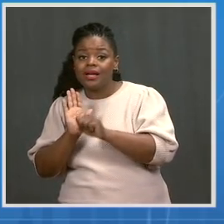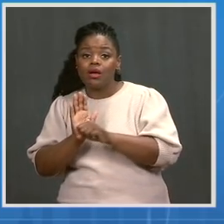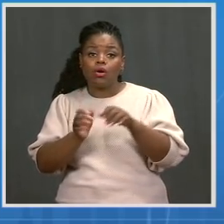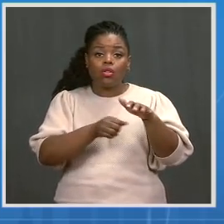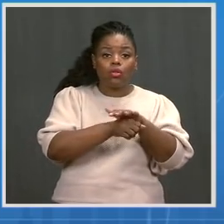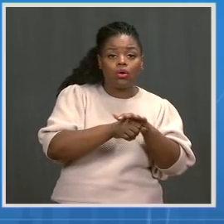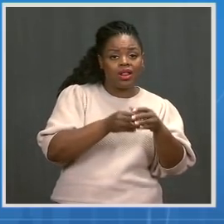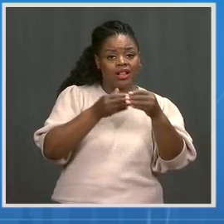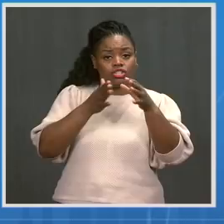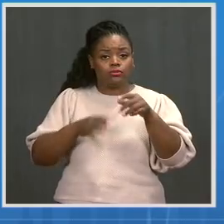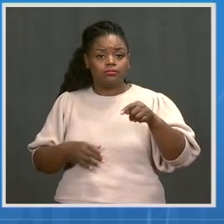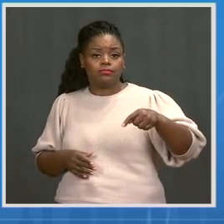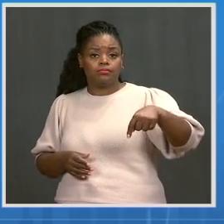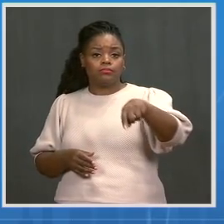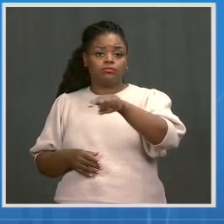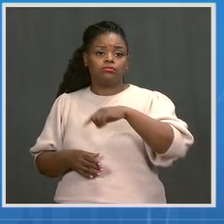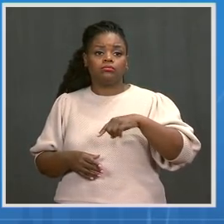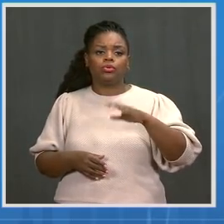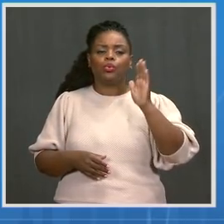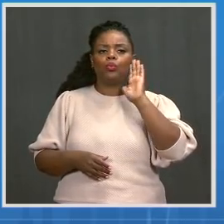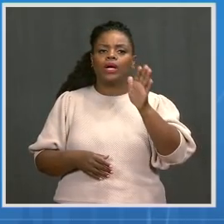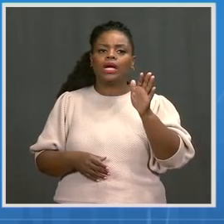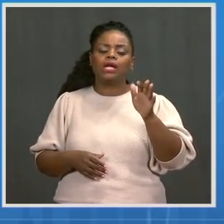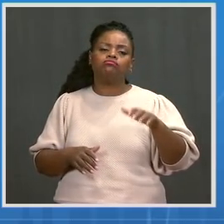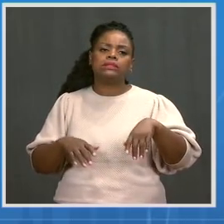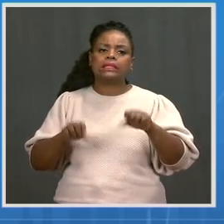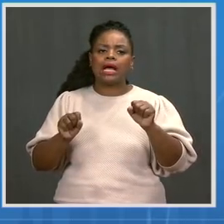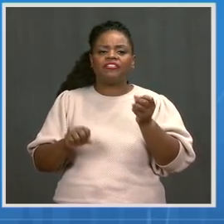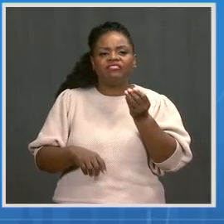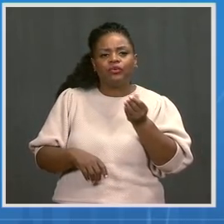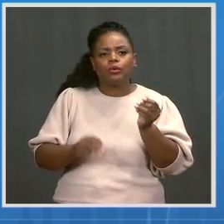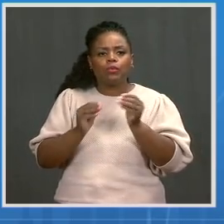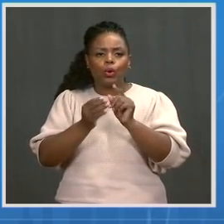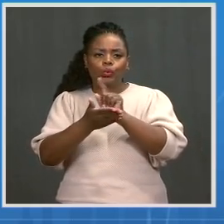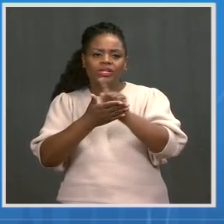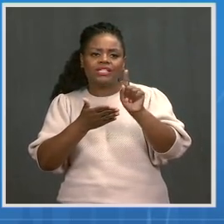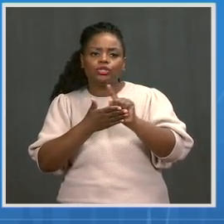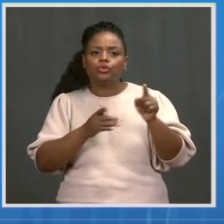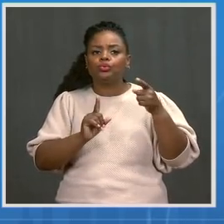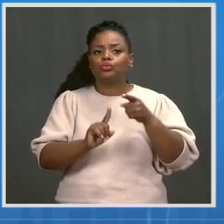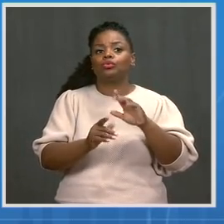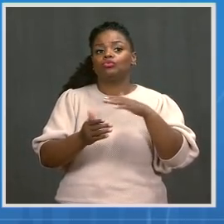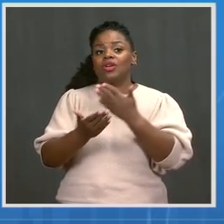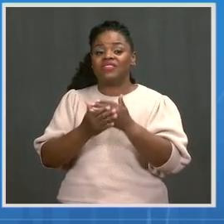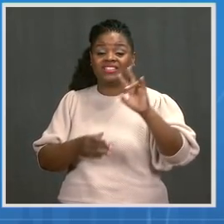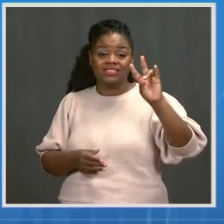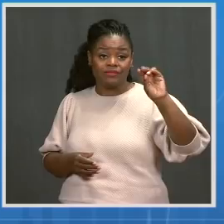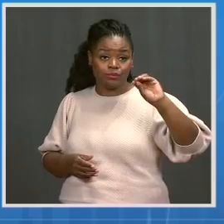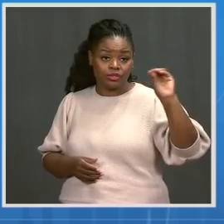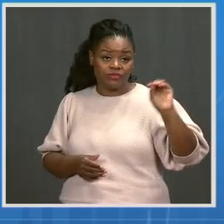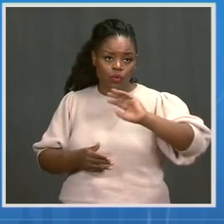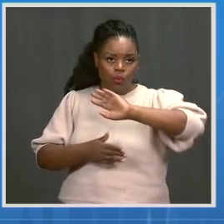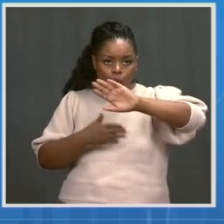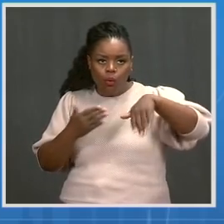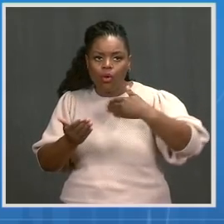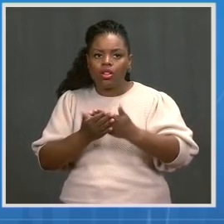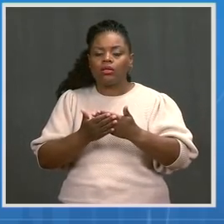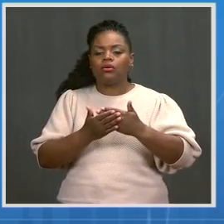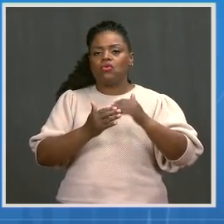We think it'll take a few extra weeks to get to 70 percent of all adults with at least one shot, with the 18- to 26-years-olds factored in.